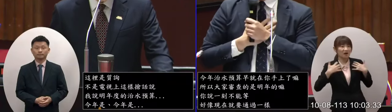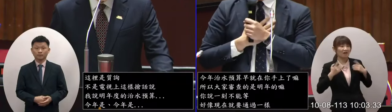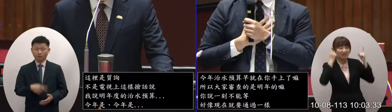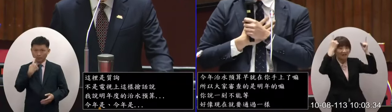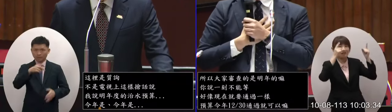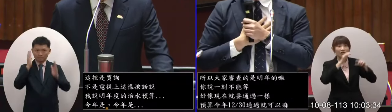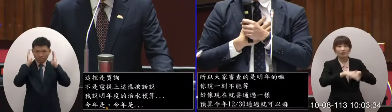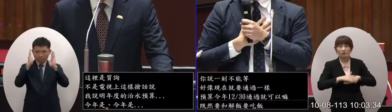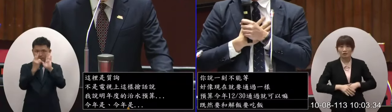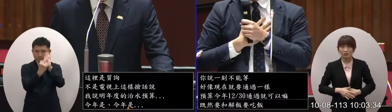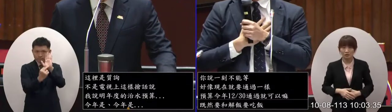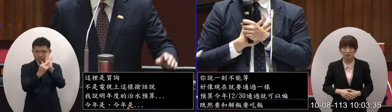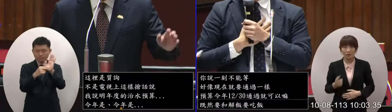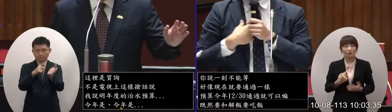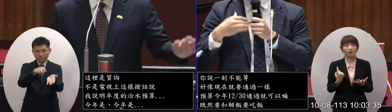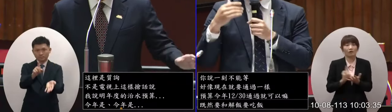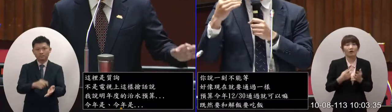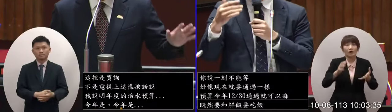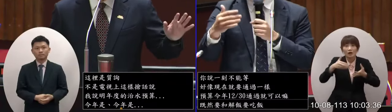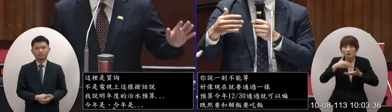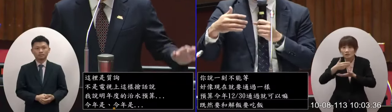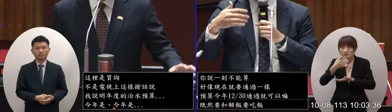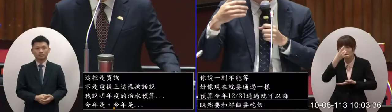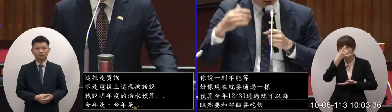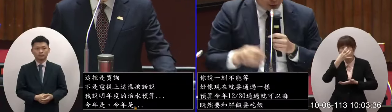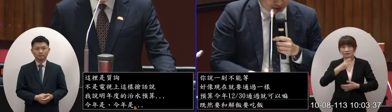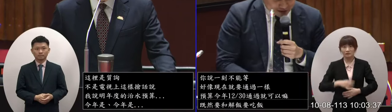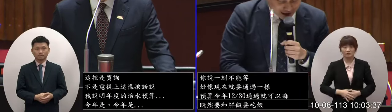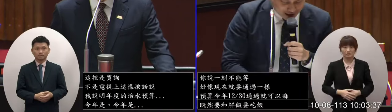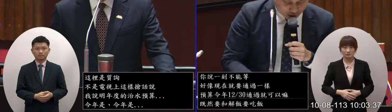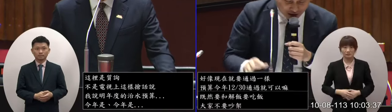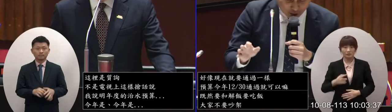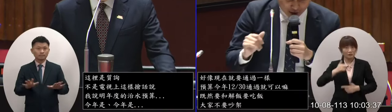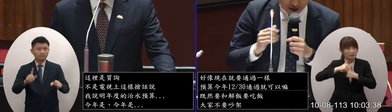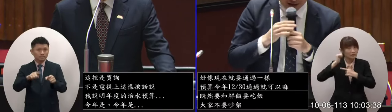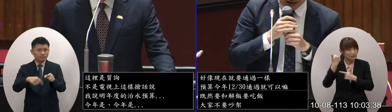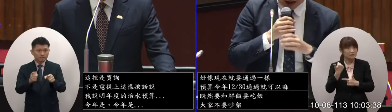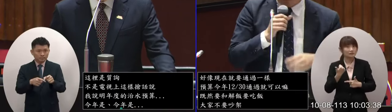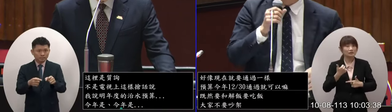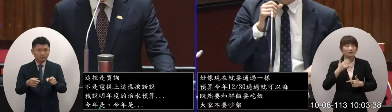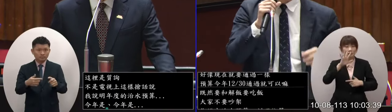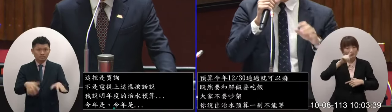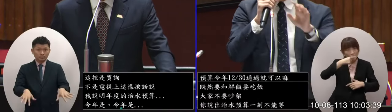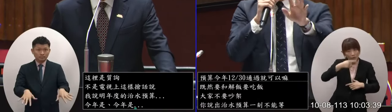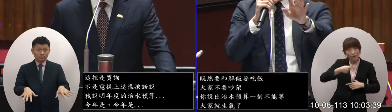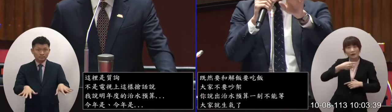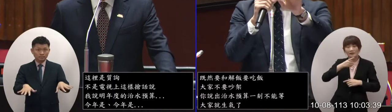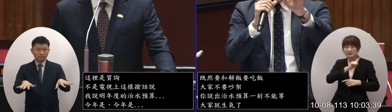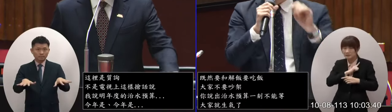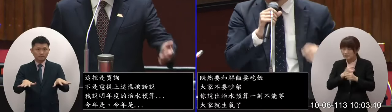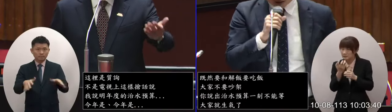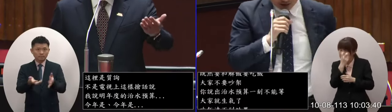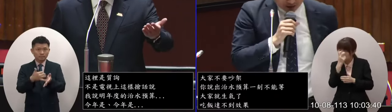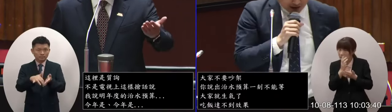because I couldn’t eat it. The annual water control budget was not a suggestion. Don’t talk about 55.1 billion and then come back. And